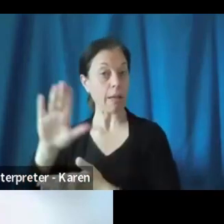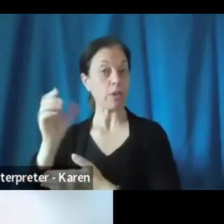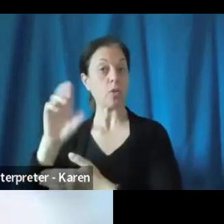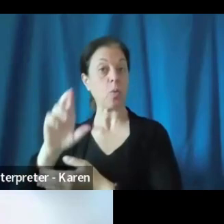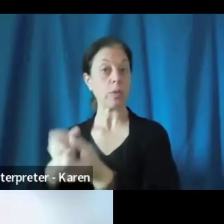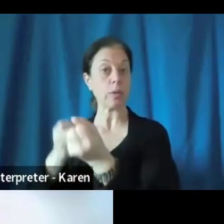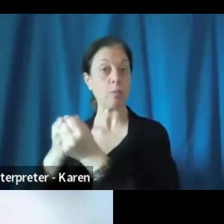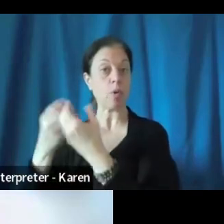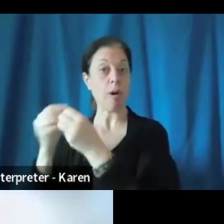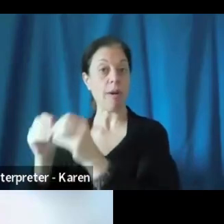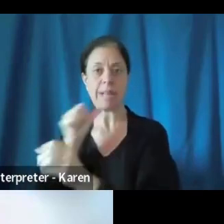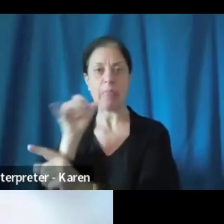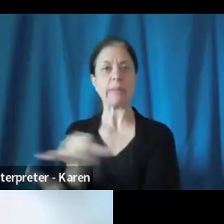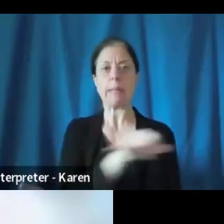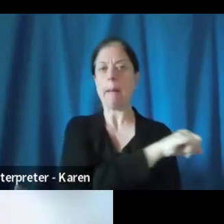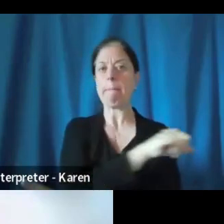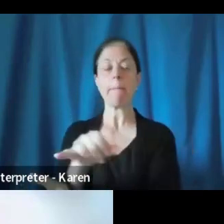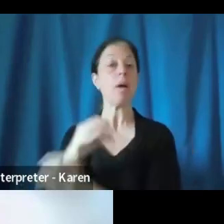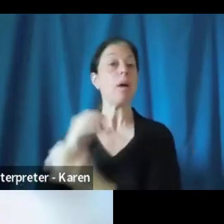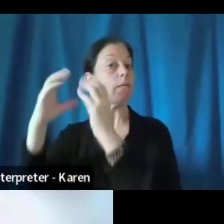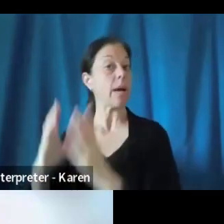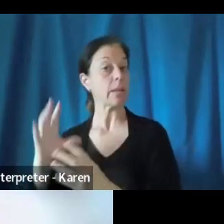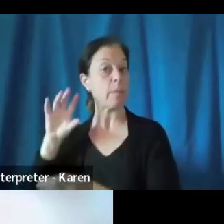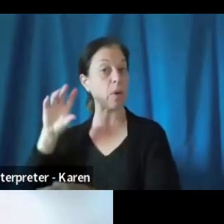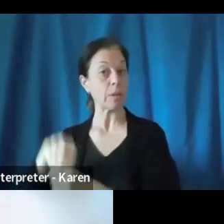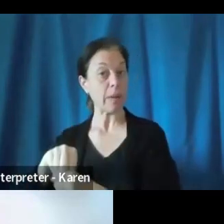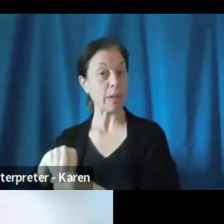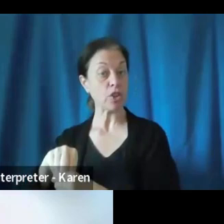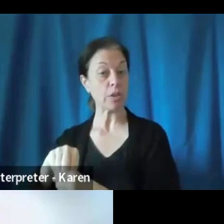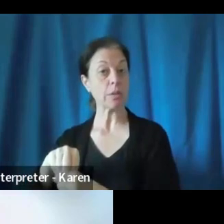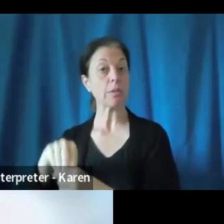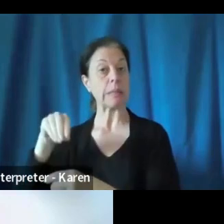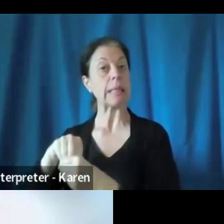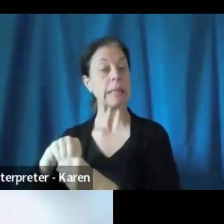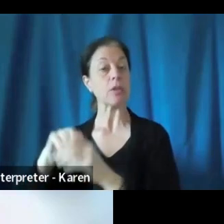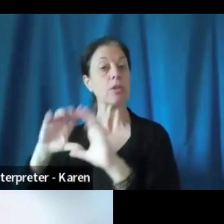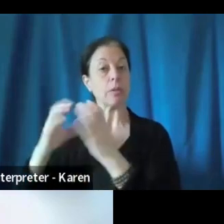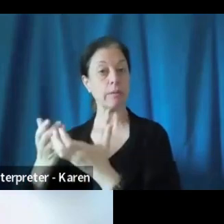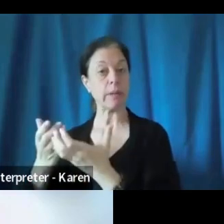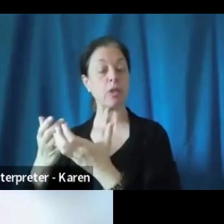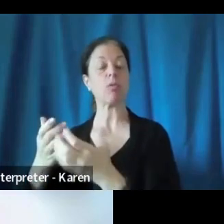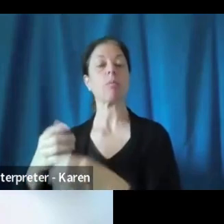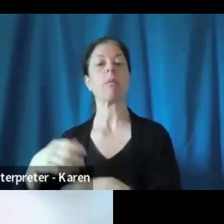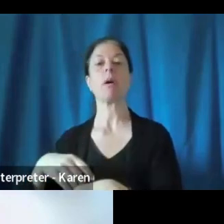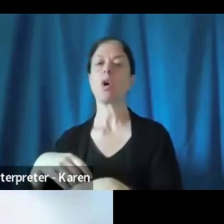However, the same cannot be said of other colleges or support offices.